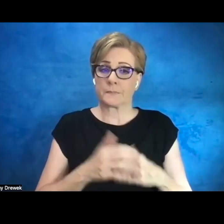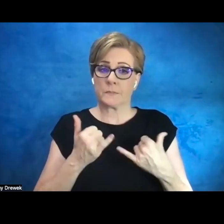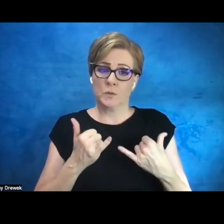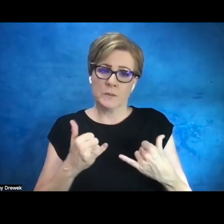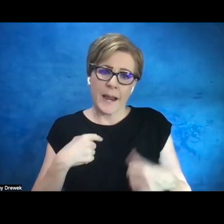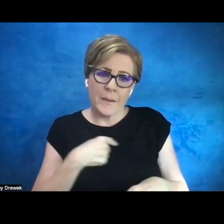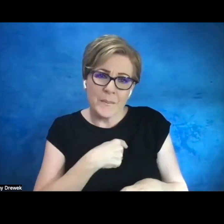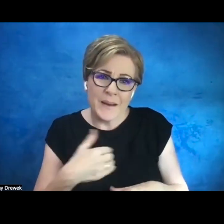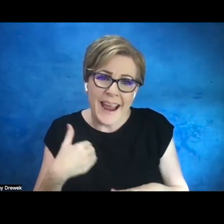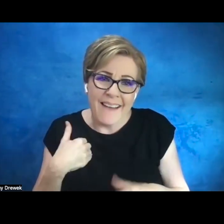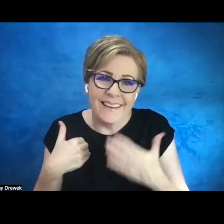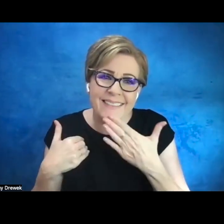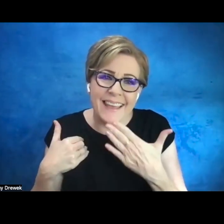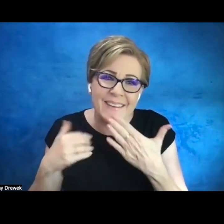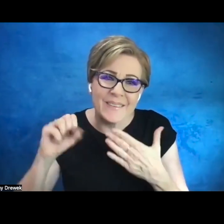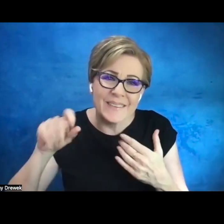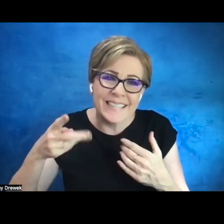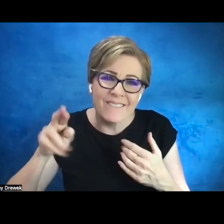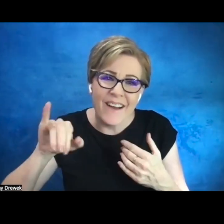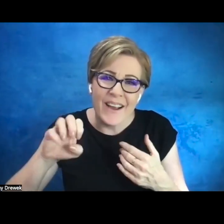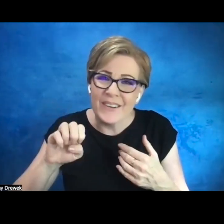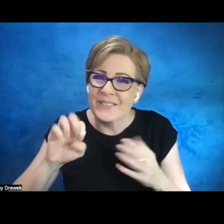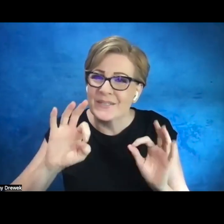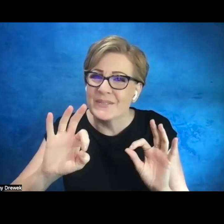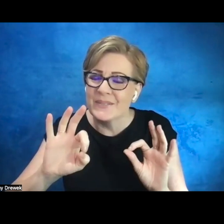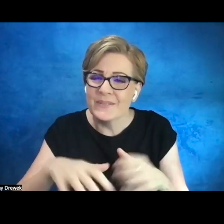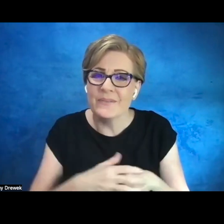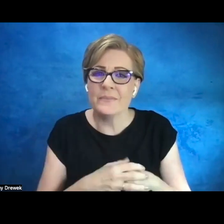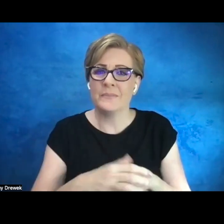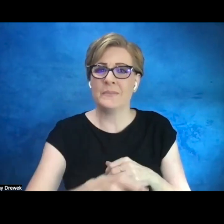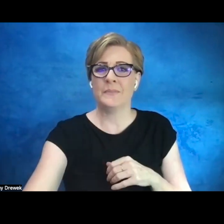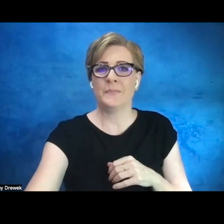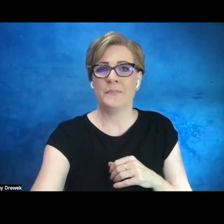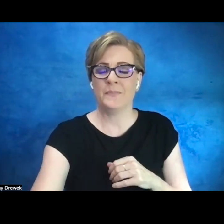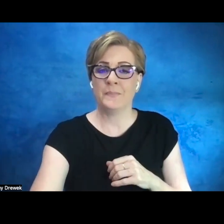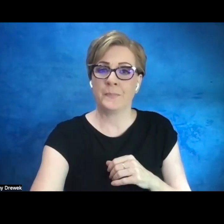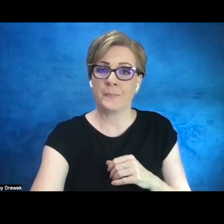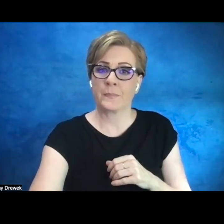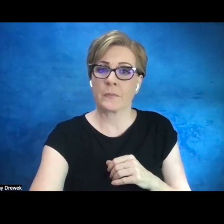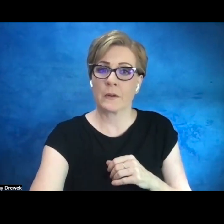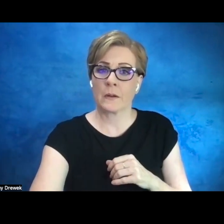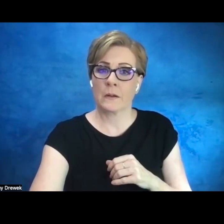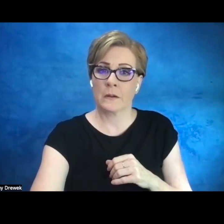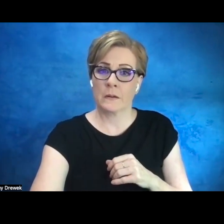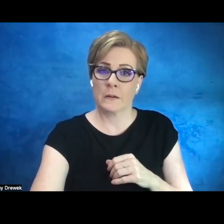Thanks, Saphire, I'll go ahead and do that. Or April, if you could -- let me